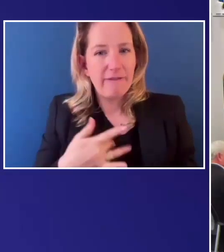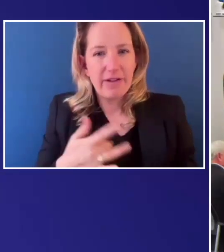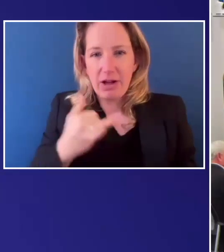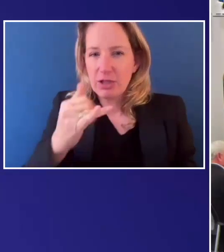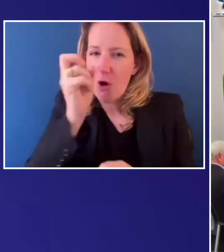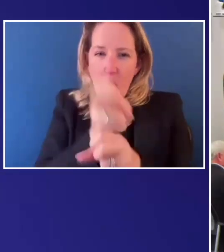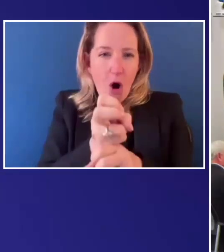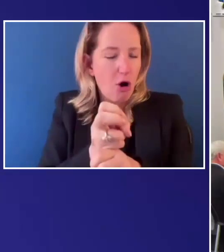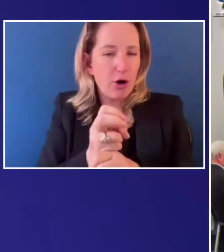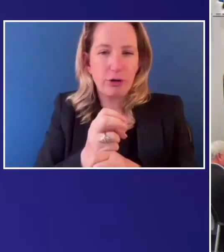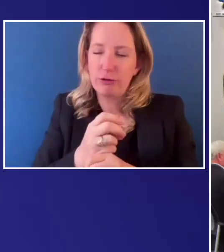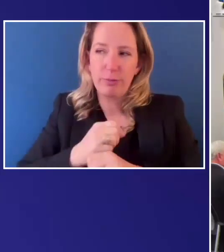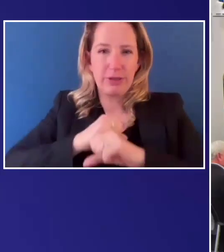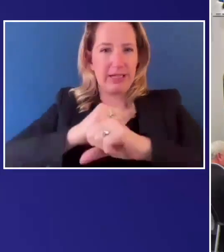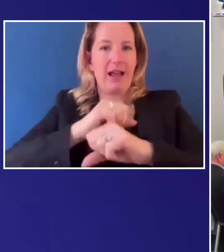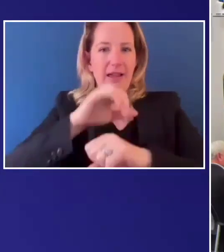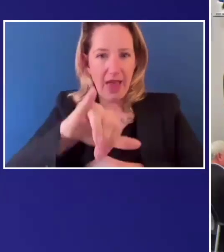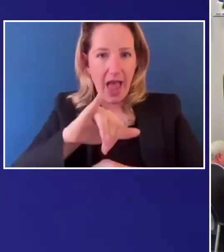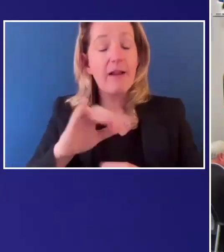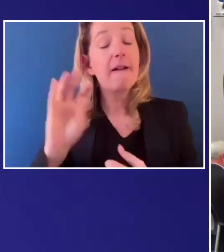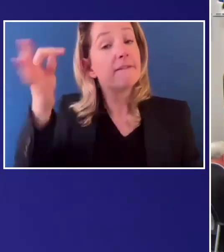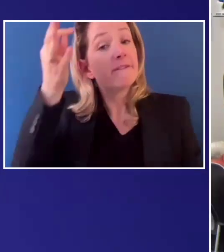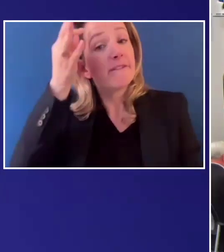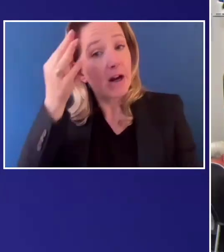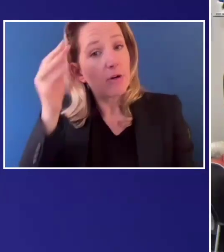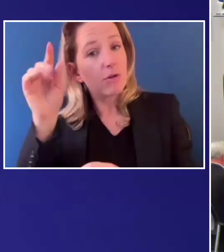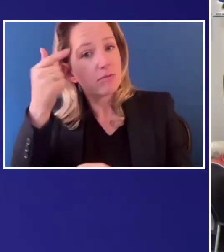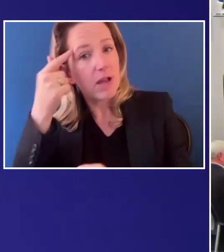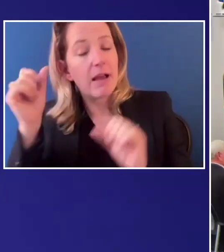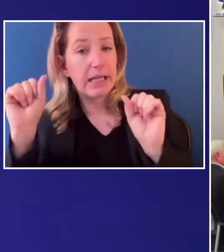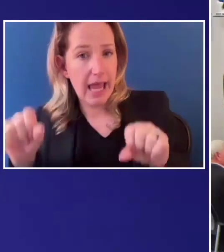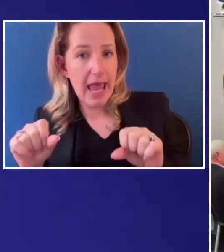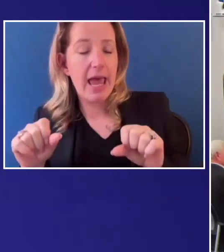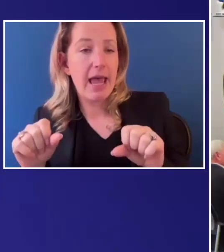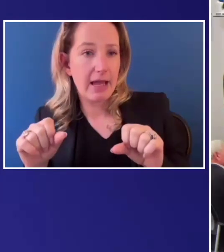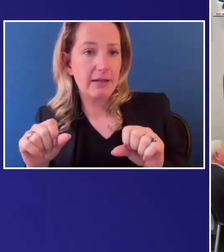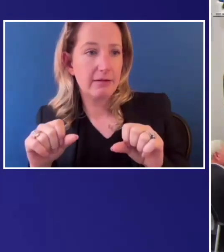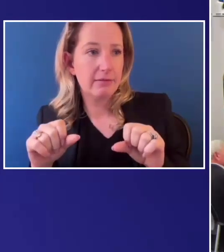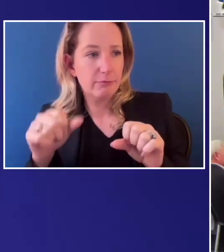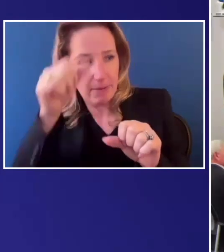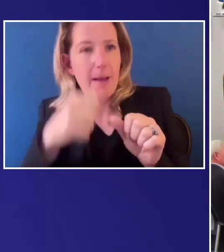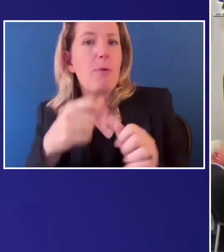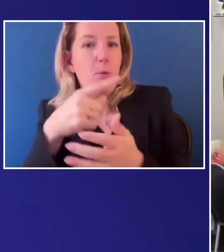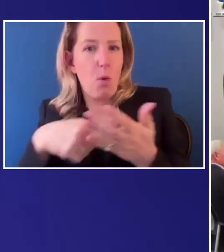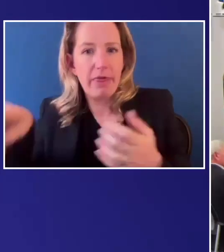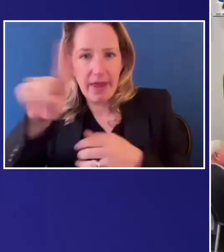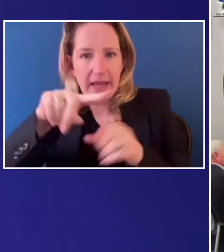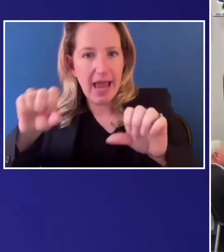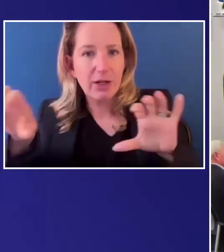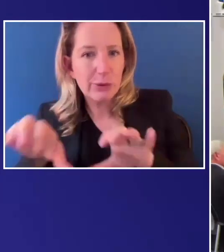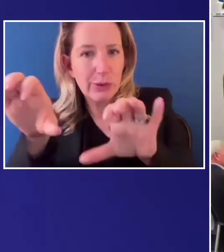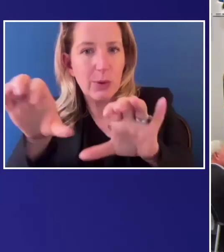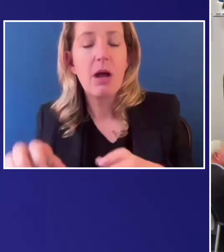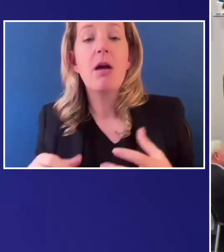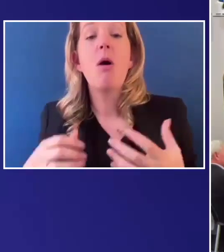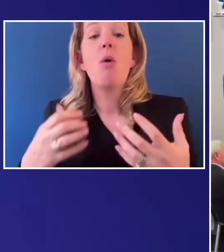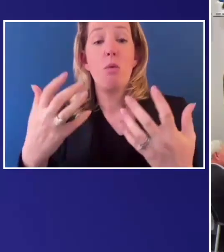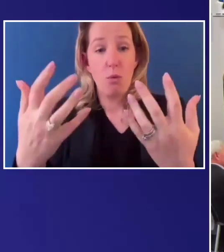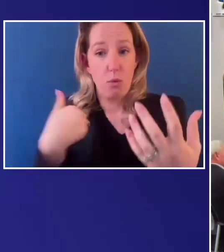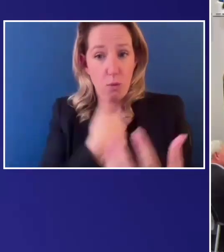So remember that what the Feds are able to do in this, let's make sure we don't just we want a true definition of, does it right now pass this basic